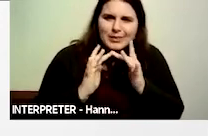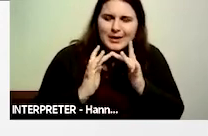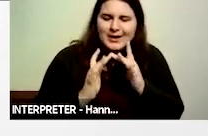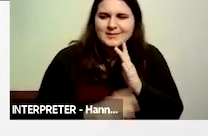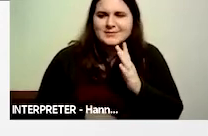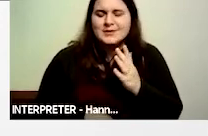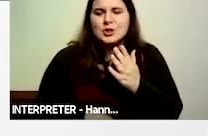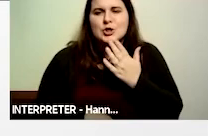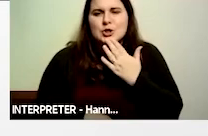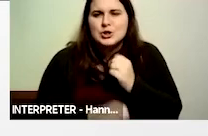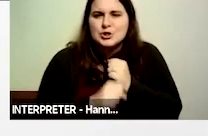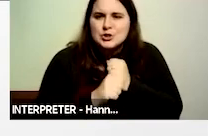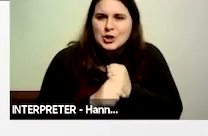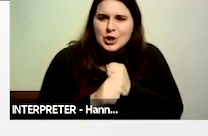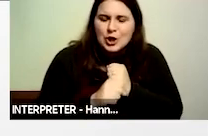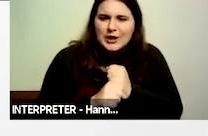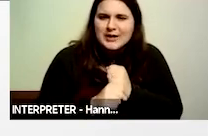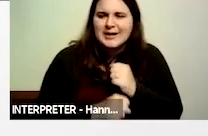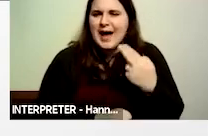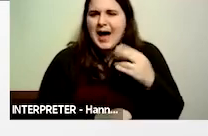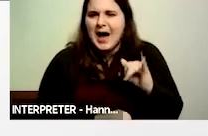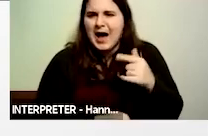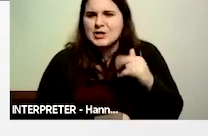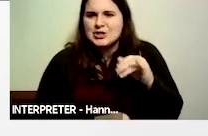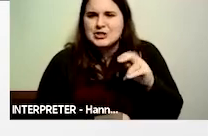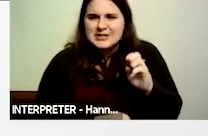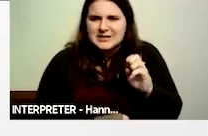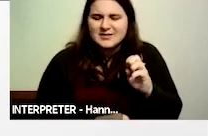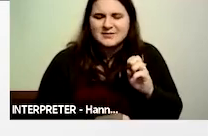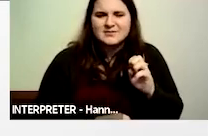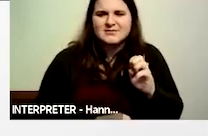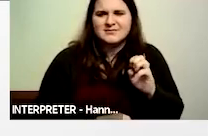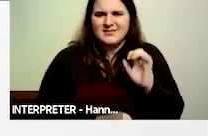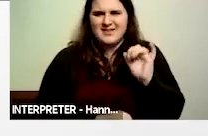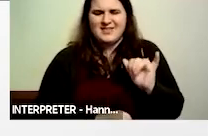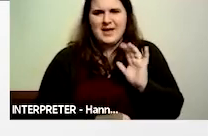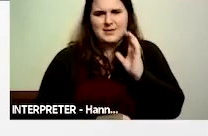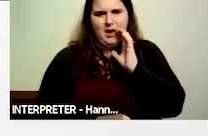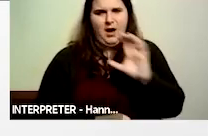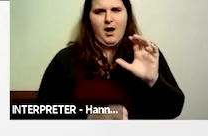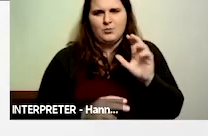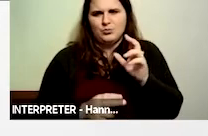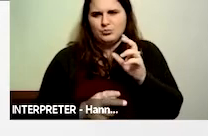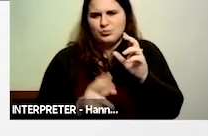good security hygiene, which is the word that's in vogue. This year, but the idea generally is